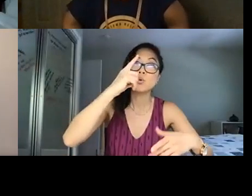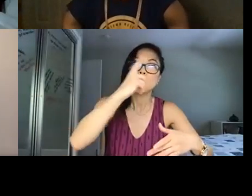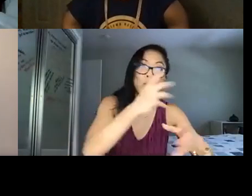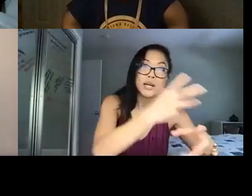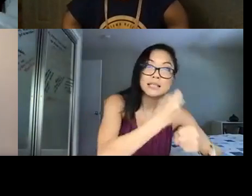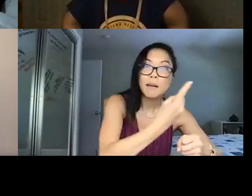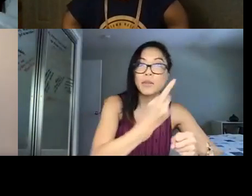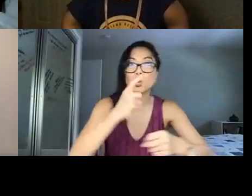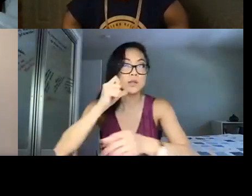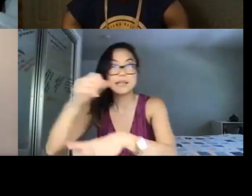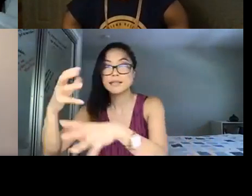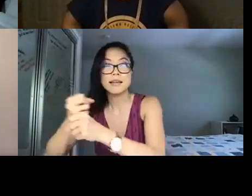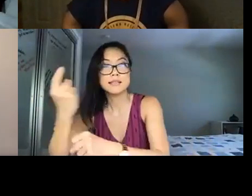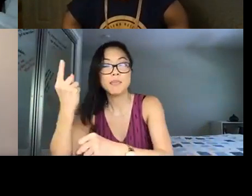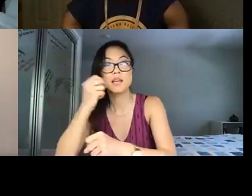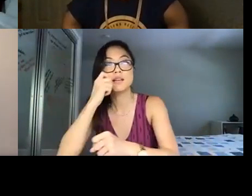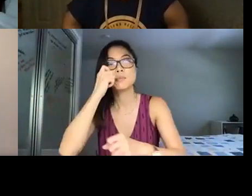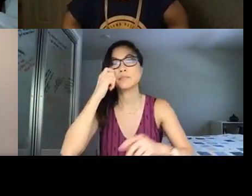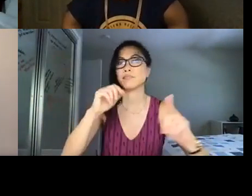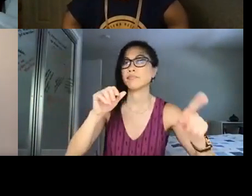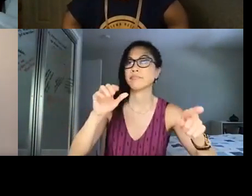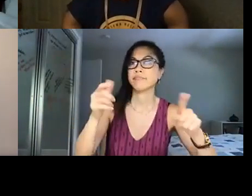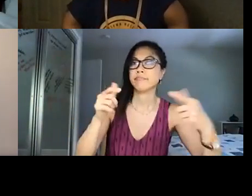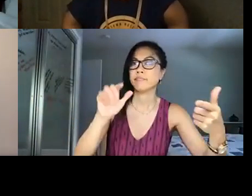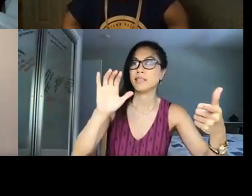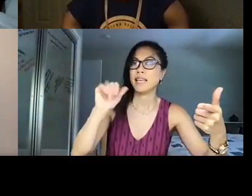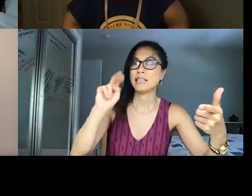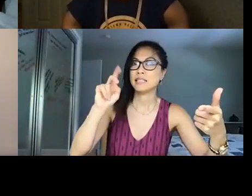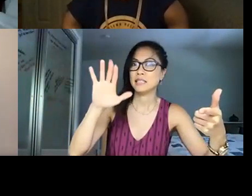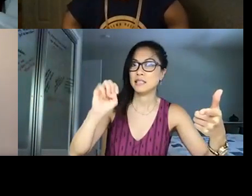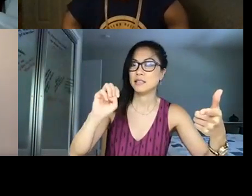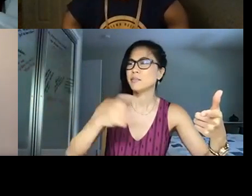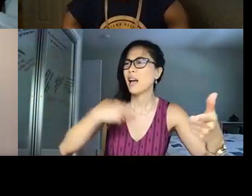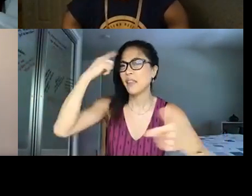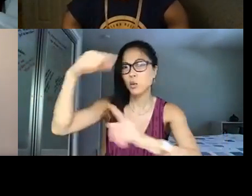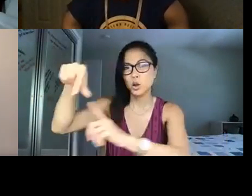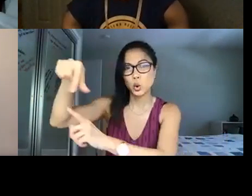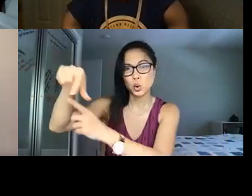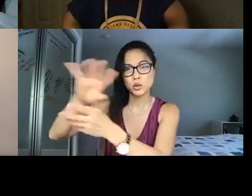response and you can correct me if I'm wrong in terms of specifically people responding to racial